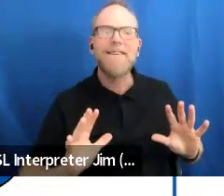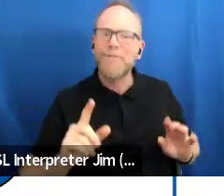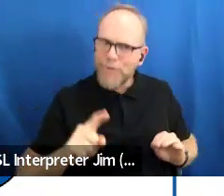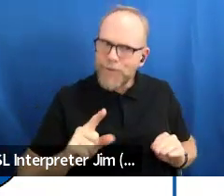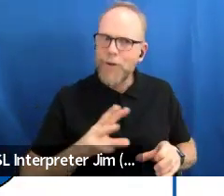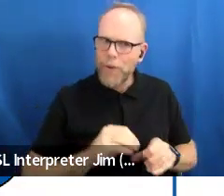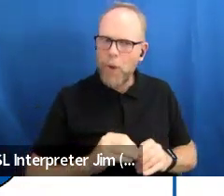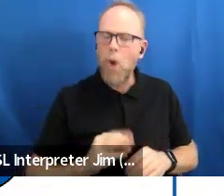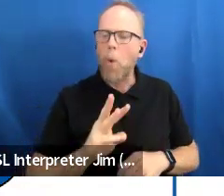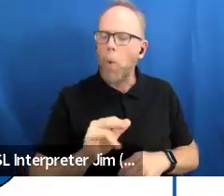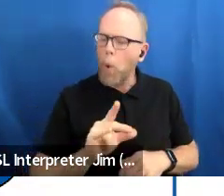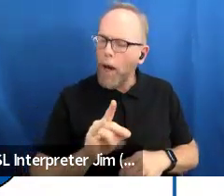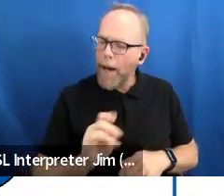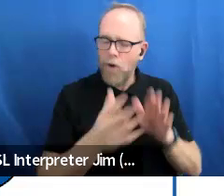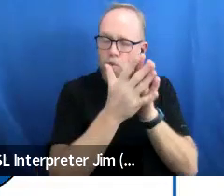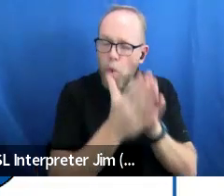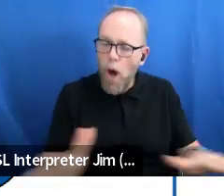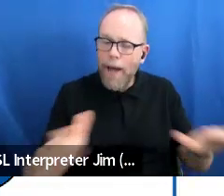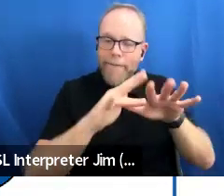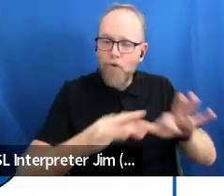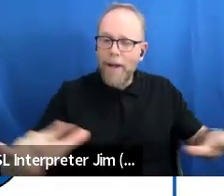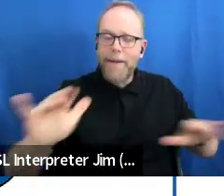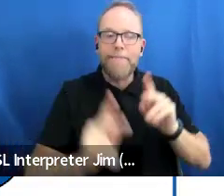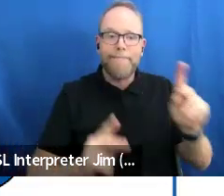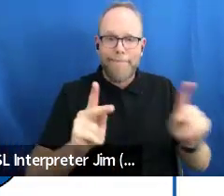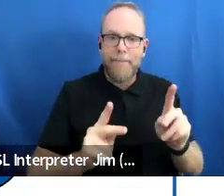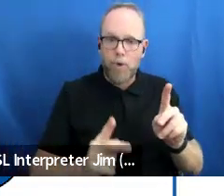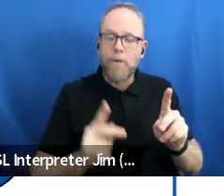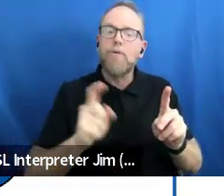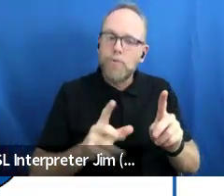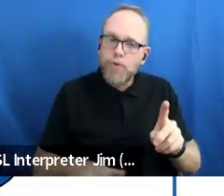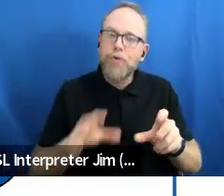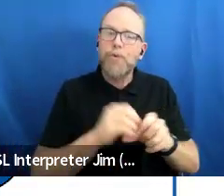covered by the ADA definition of disability. And that stands today.